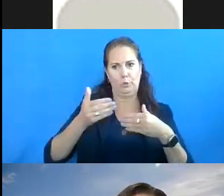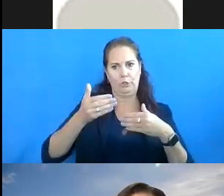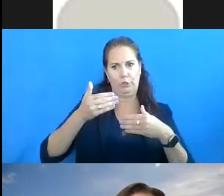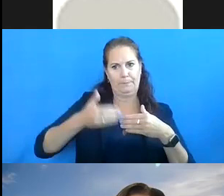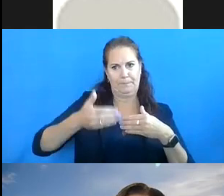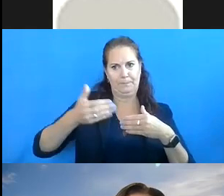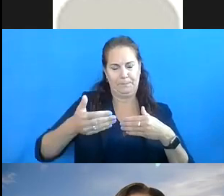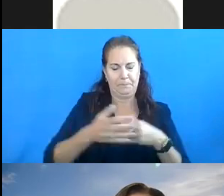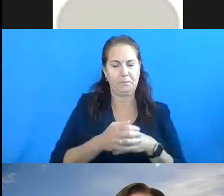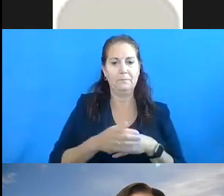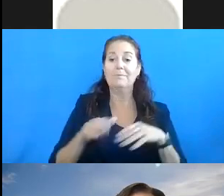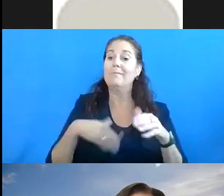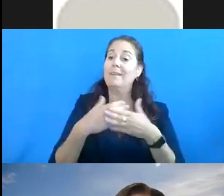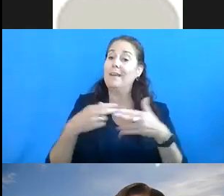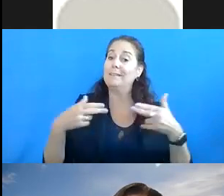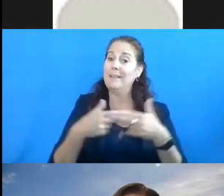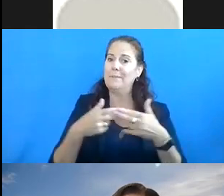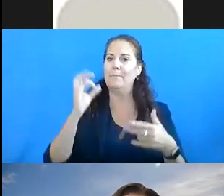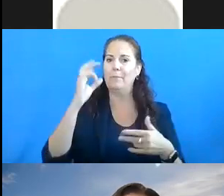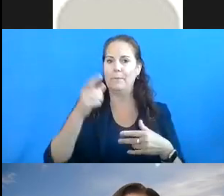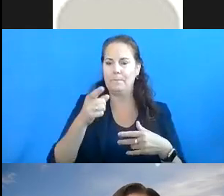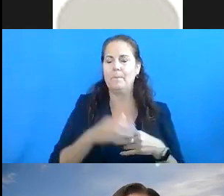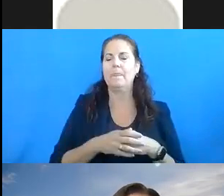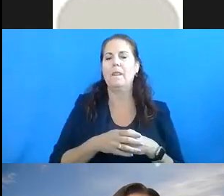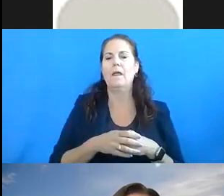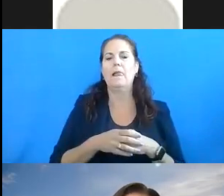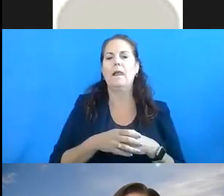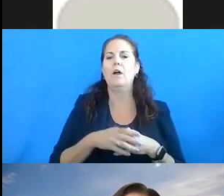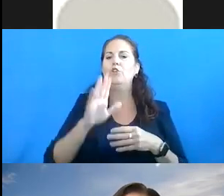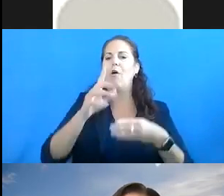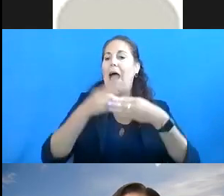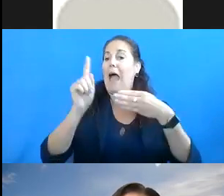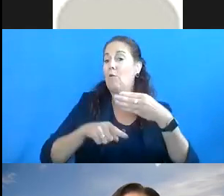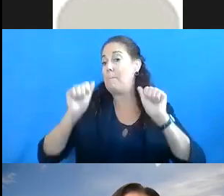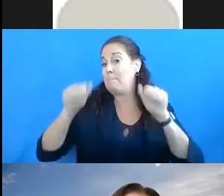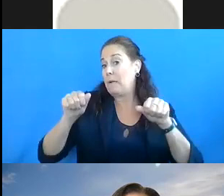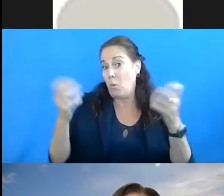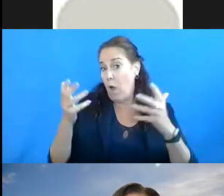So, next bullet please. Your outcome might be increased participation in programs.